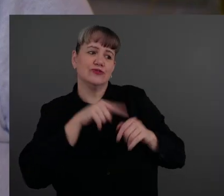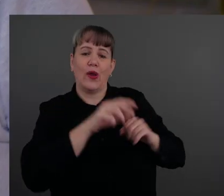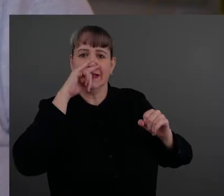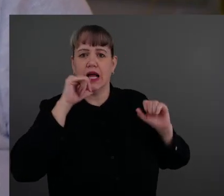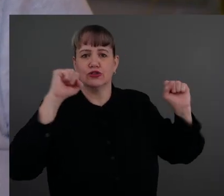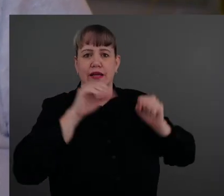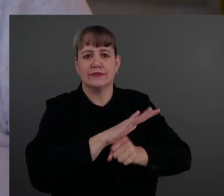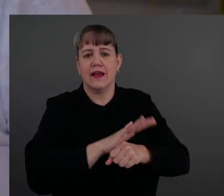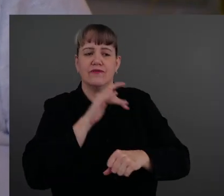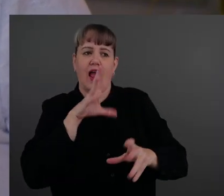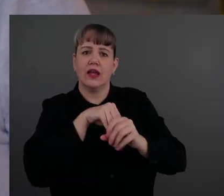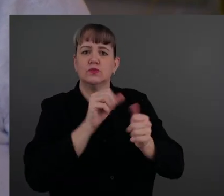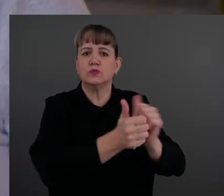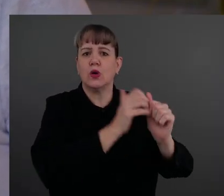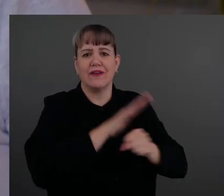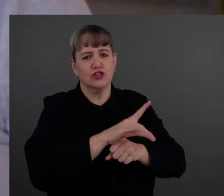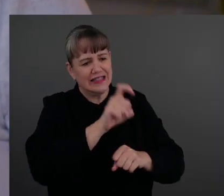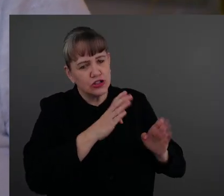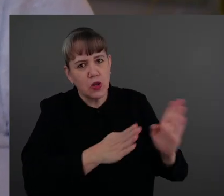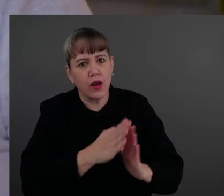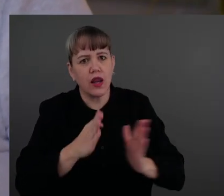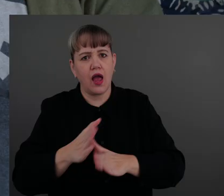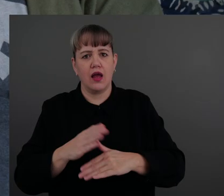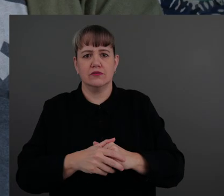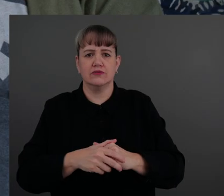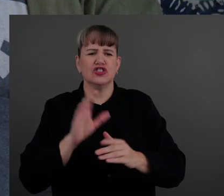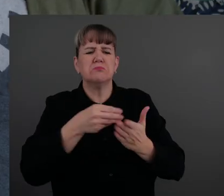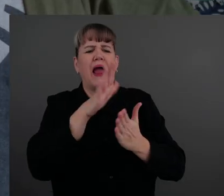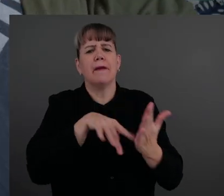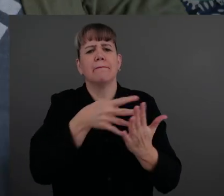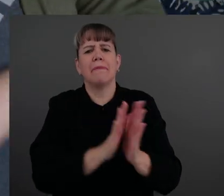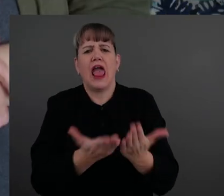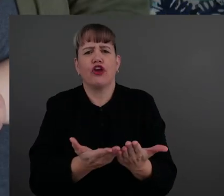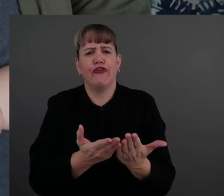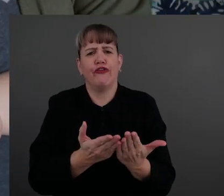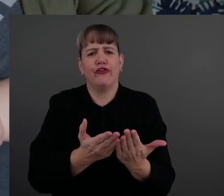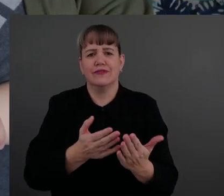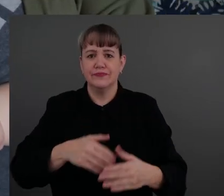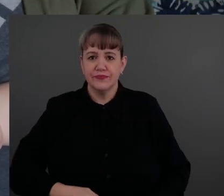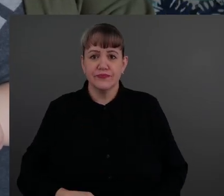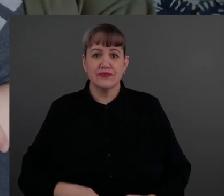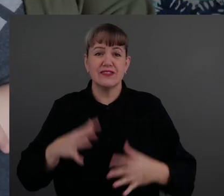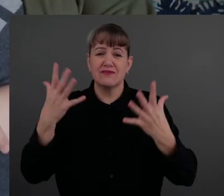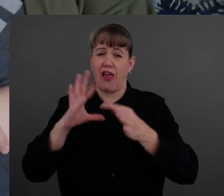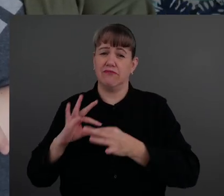You know, you don't have them in enough sports. You just need to keep them organized just by a planner. Because a lot of the time, when there's talk about ADHD, there's